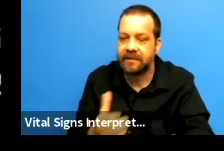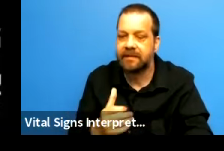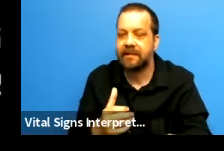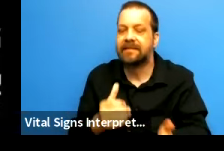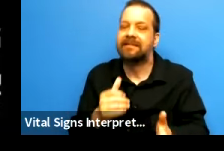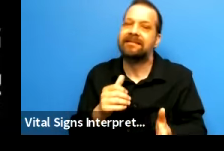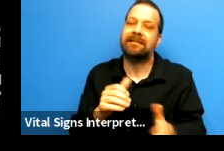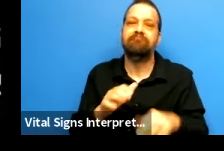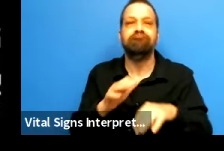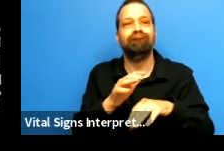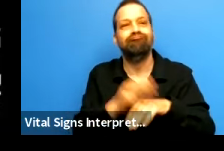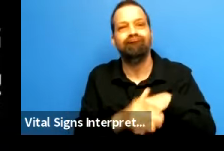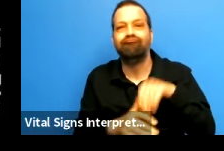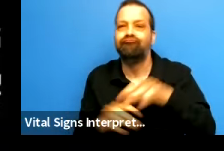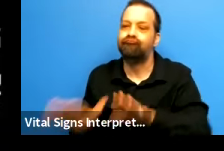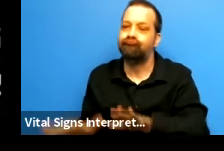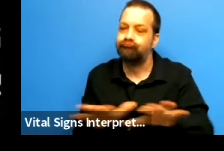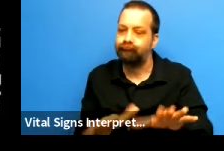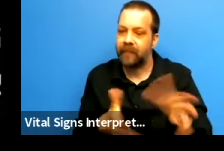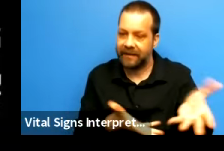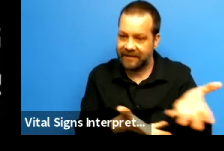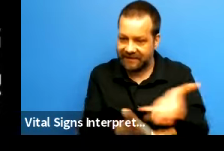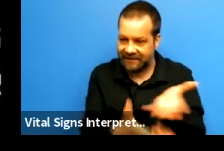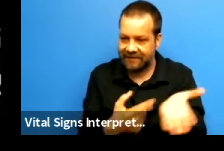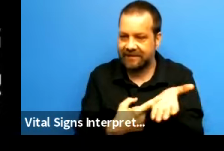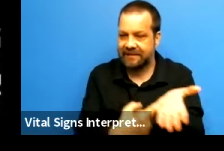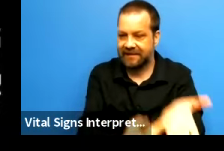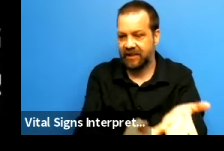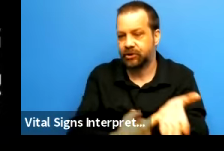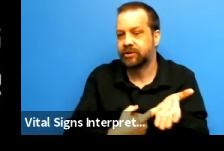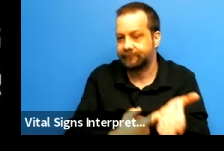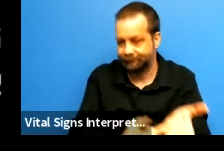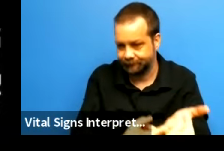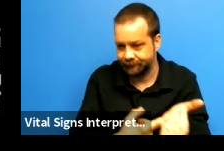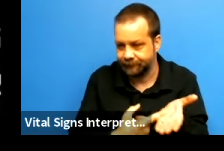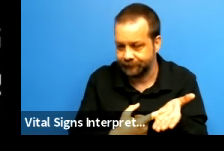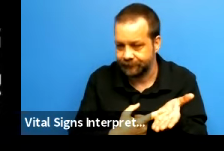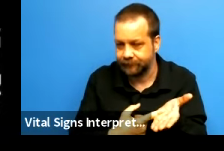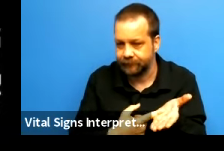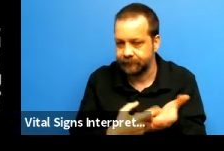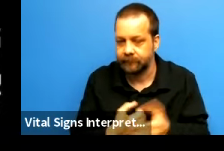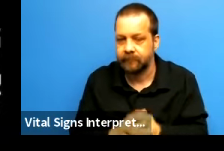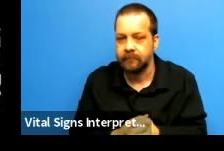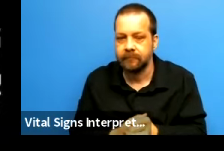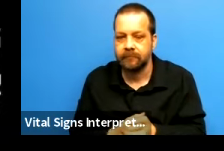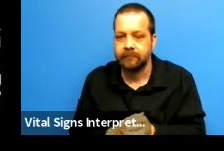Really and truly it is a conversation so that the employer and employee